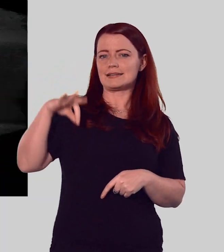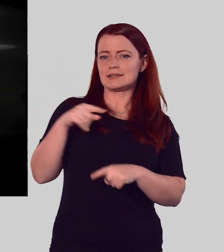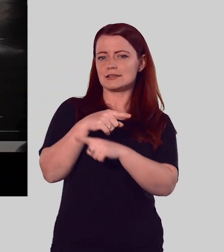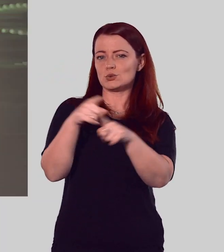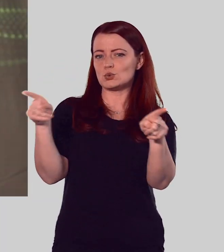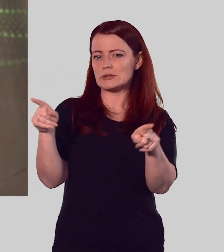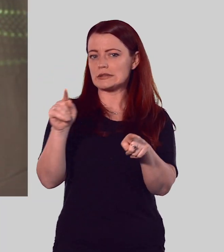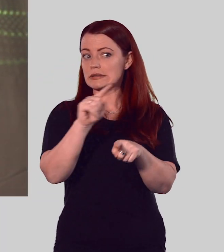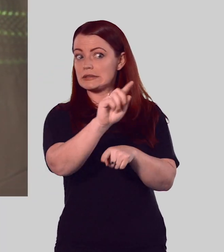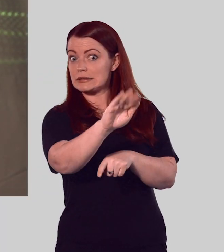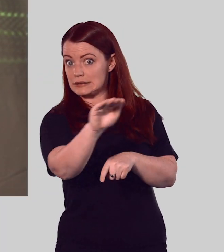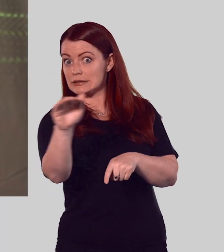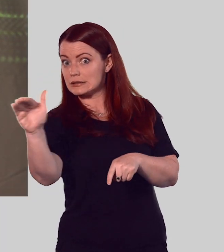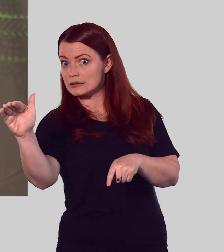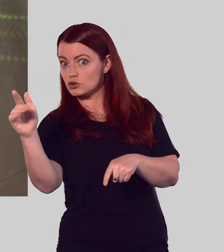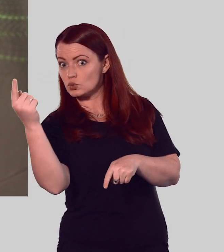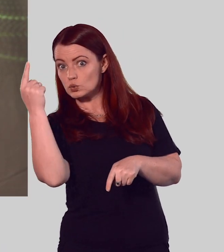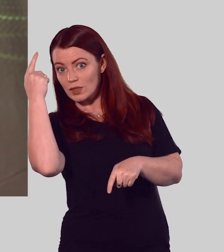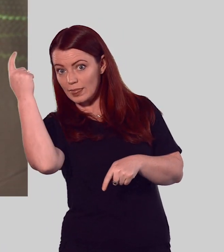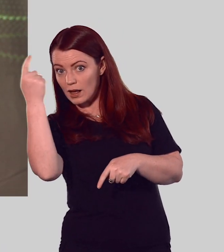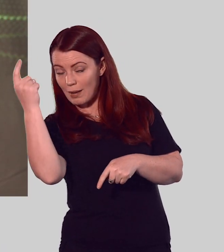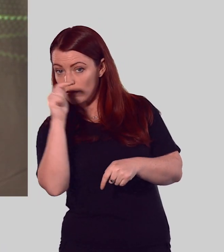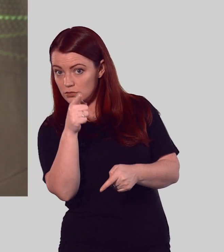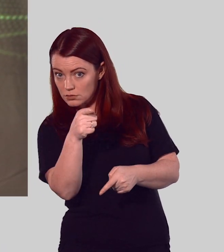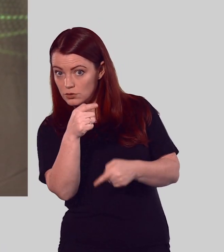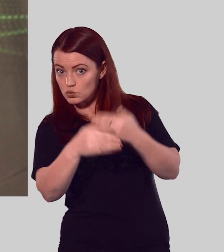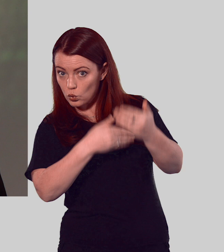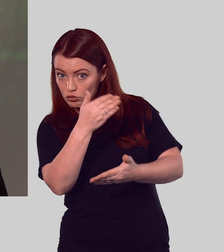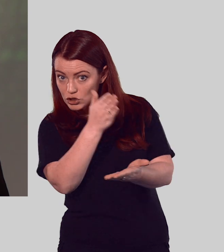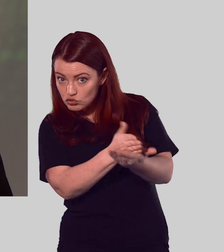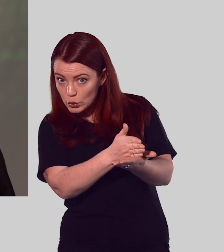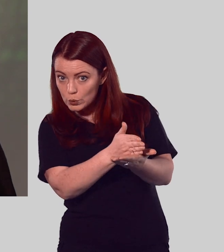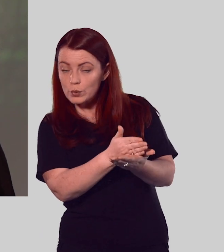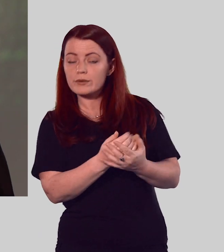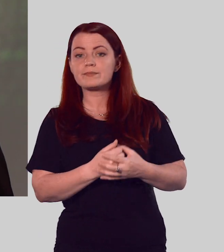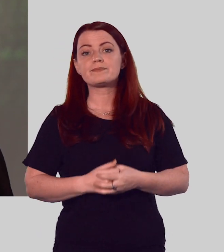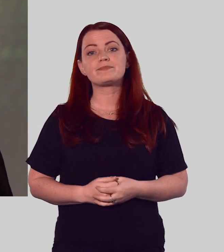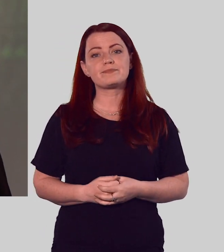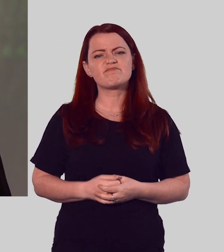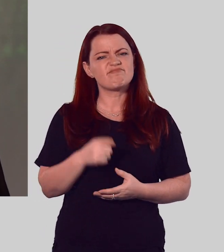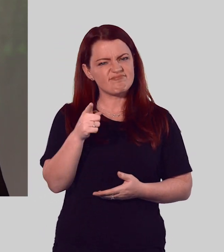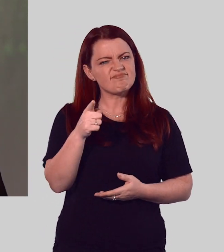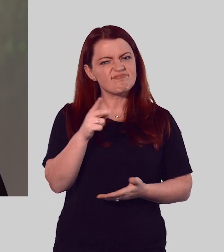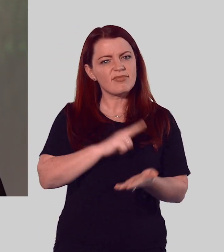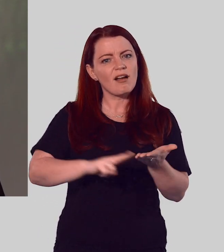to question if the story is actually true. This is a common strategy used in